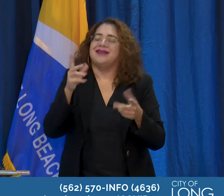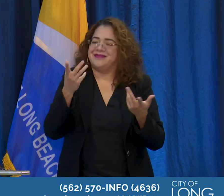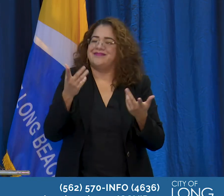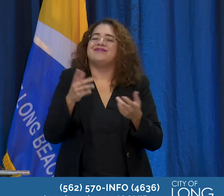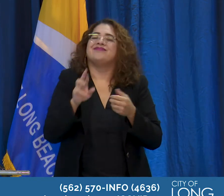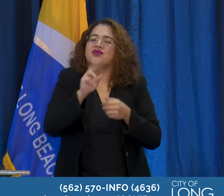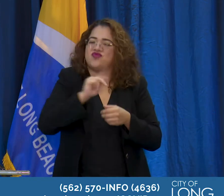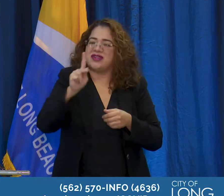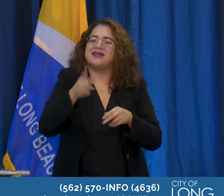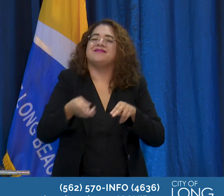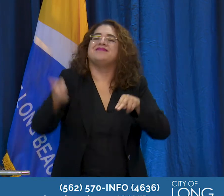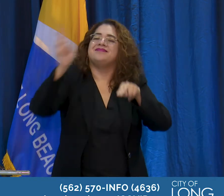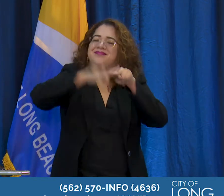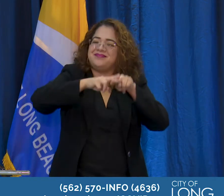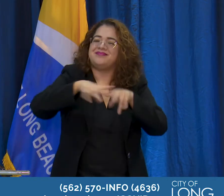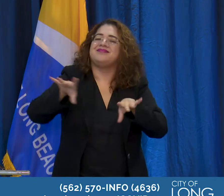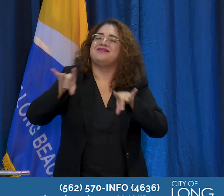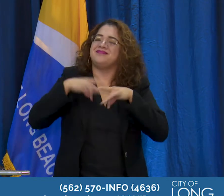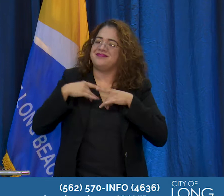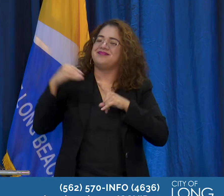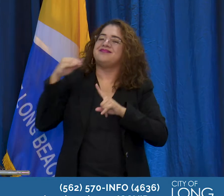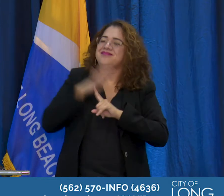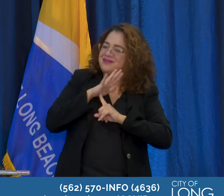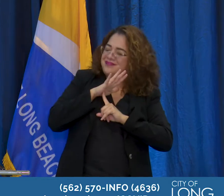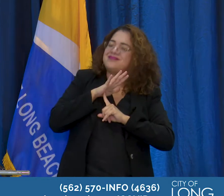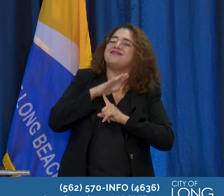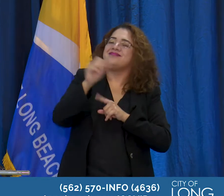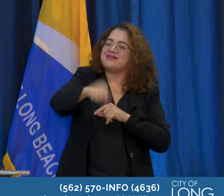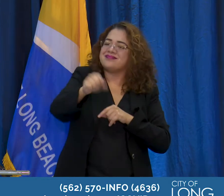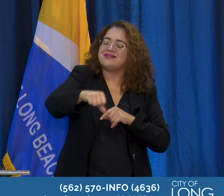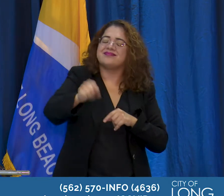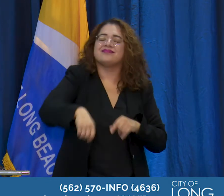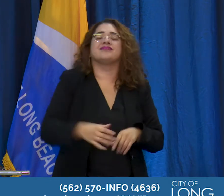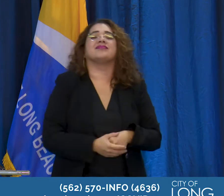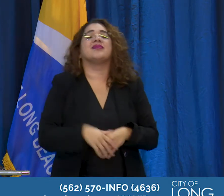So I just want to encourage everyone in our community to think critically about the physical